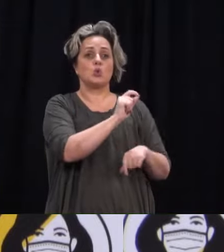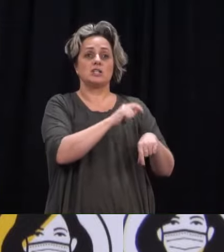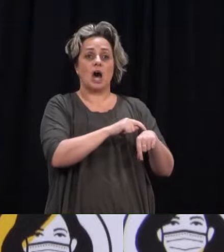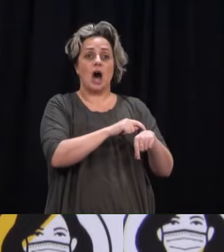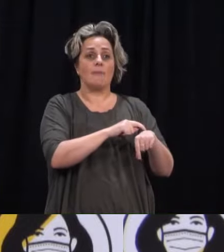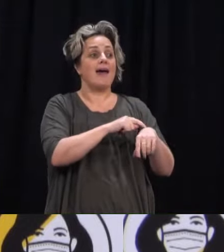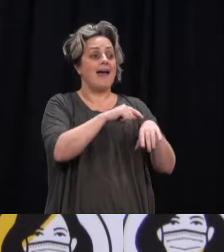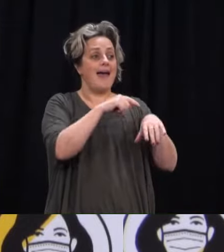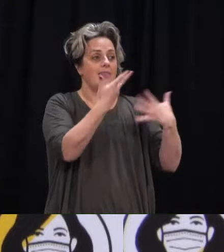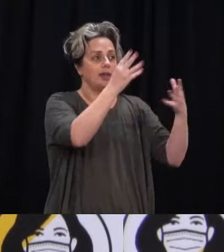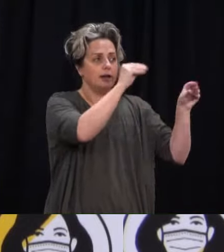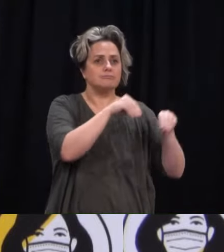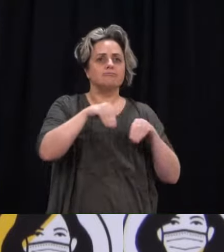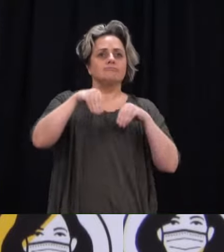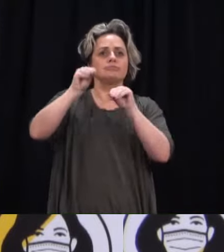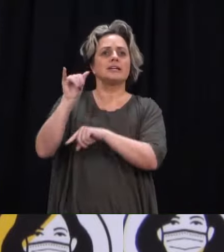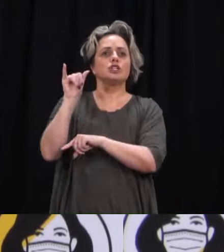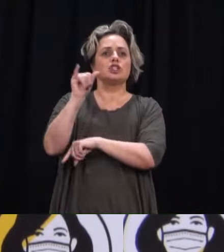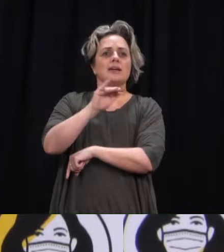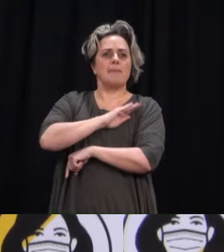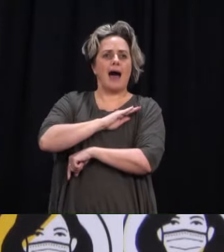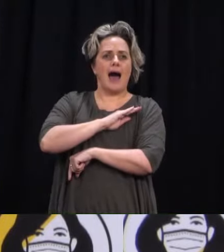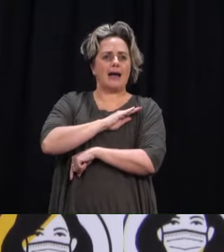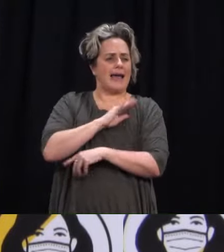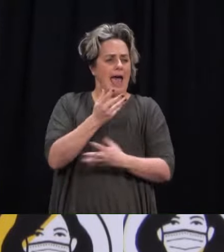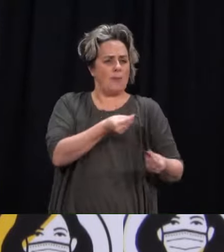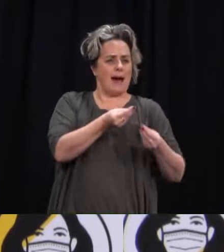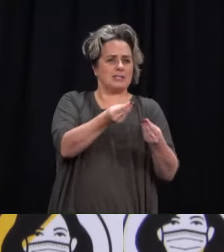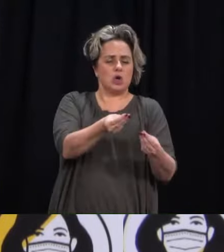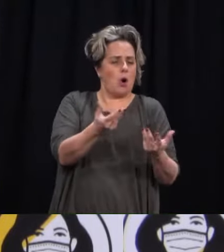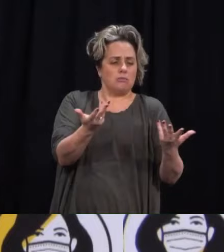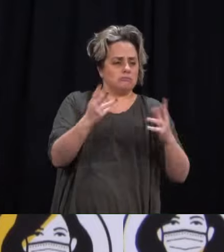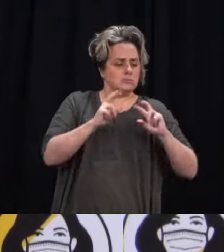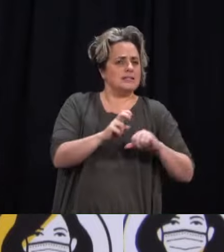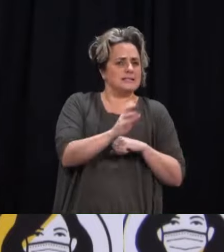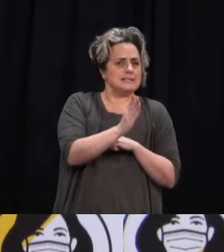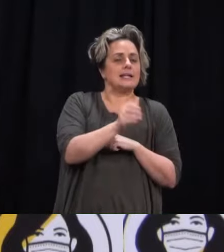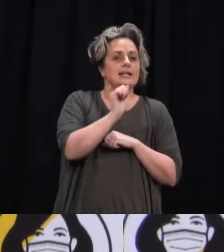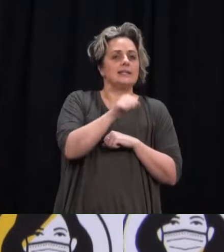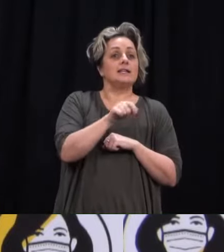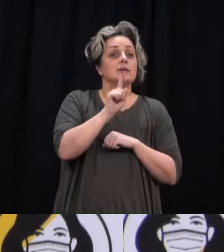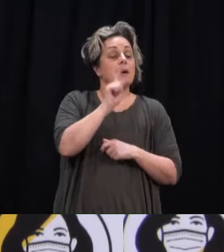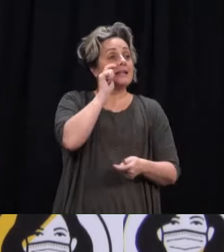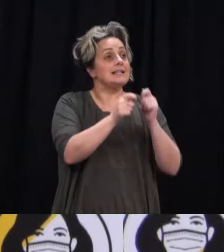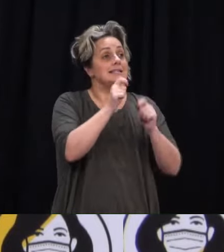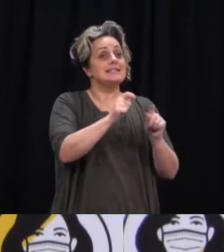from the person who was in the hotel, the Crown comblaz for quite a short period of time